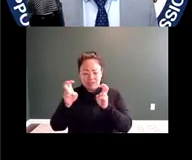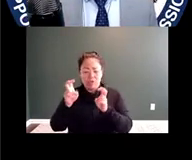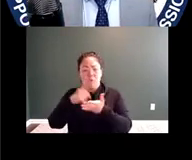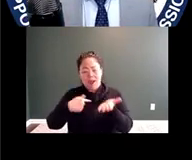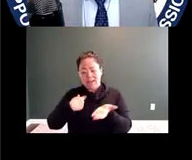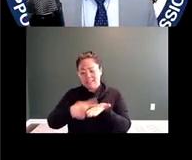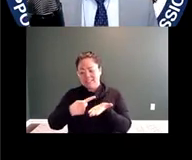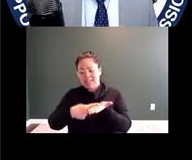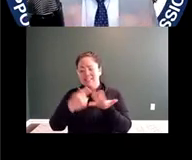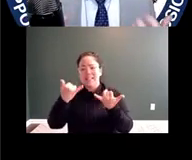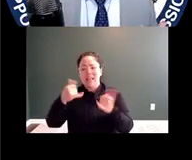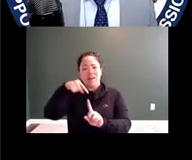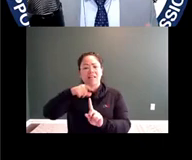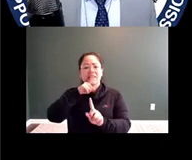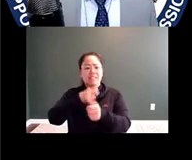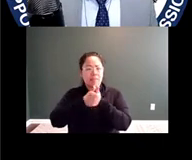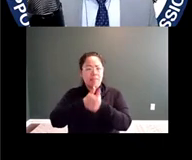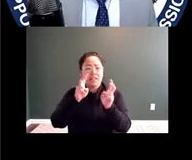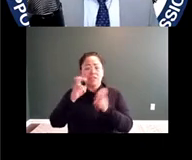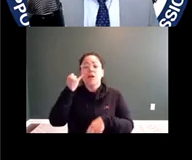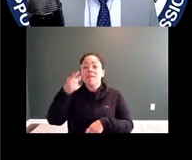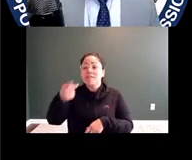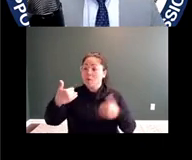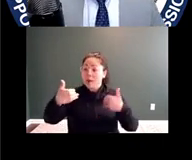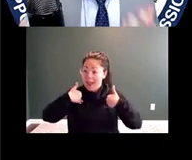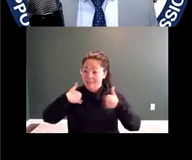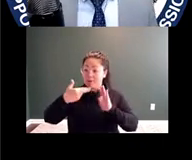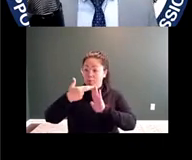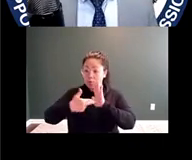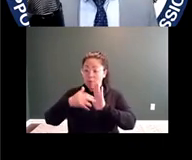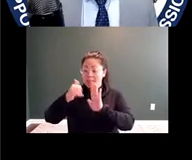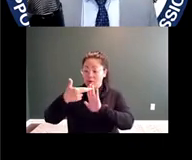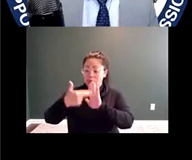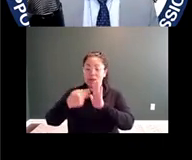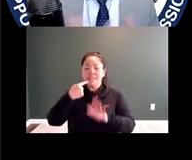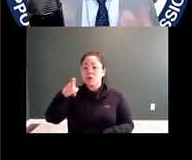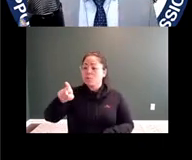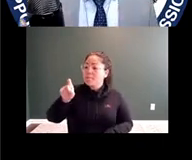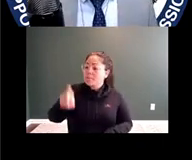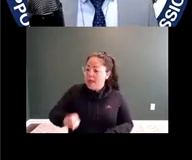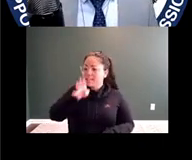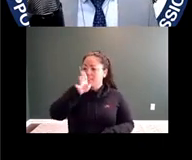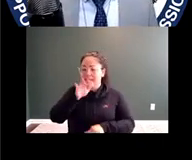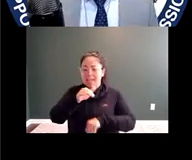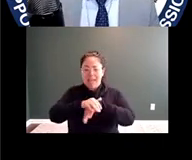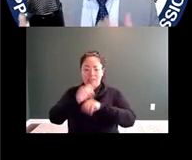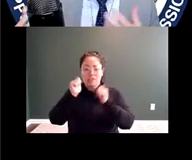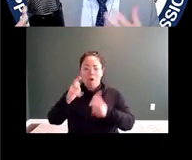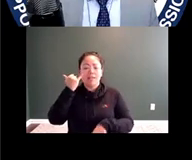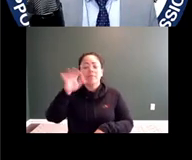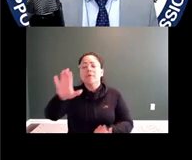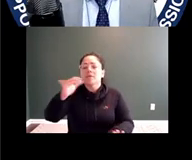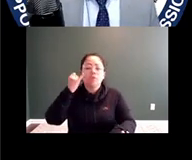So if you have a rule that says you must speak English at all times, okay? As soon as you get to work,